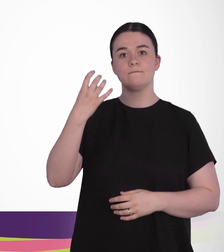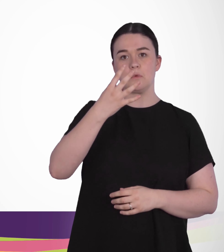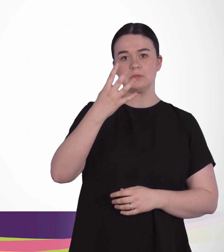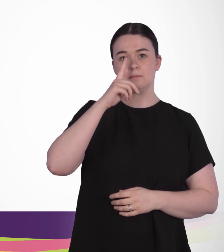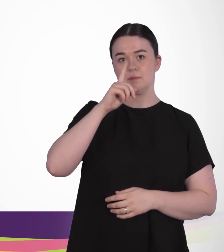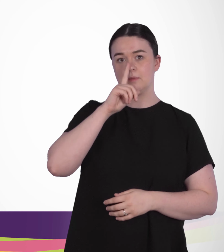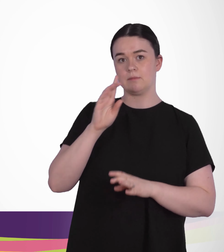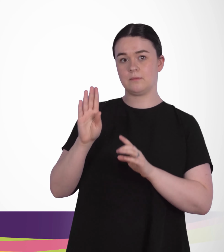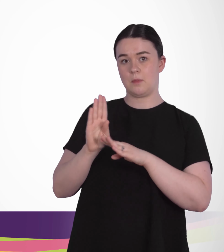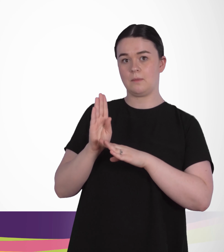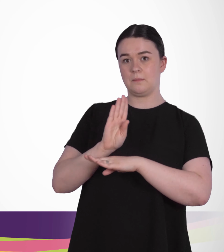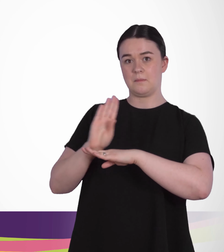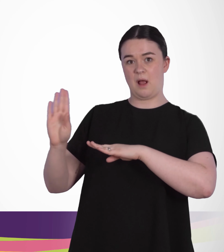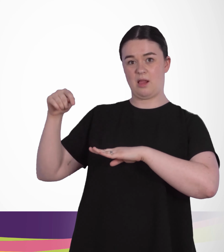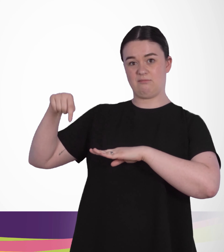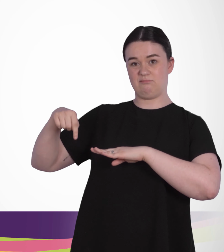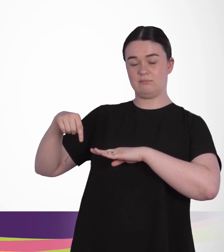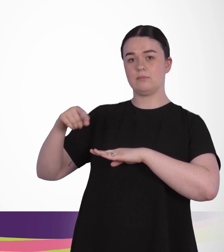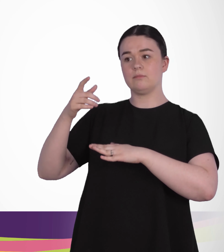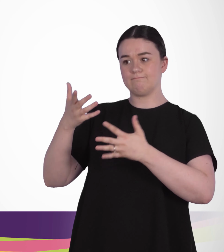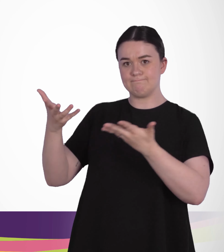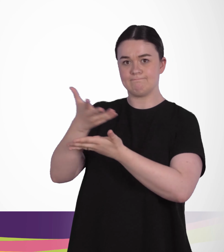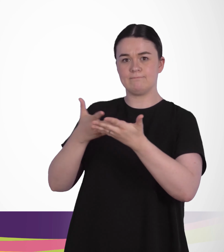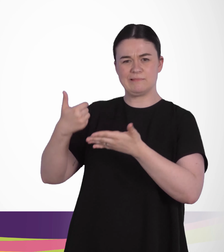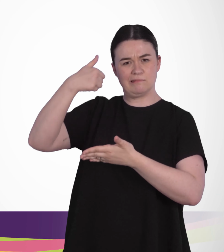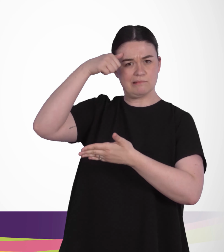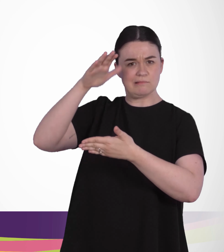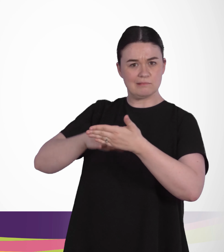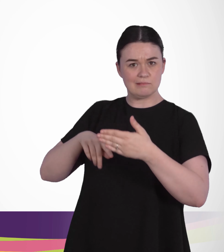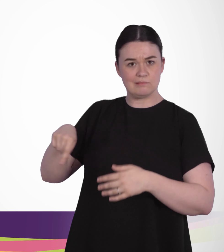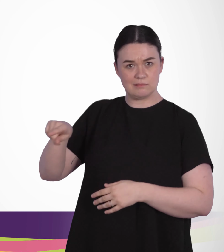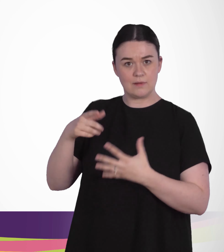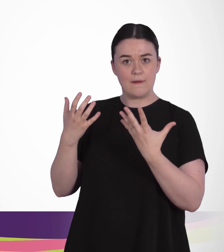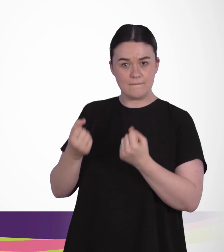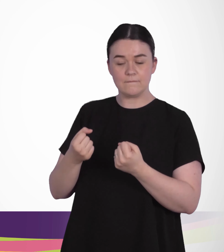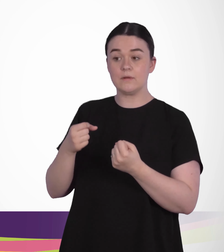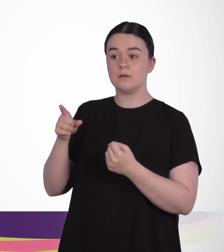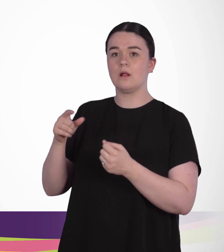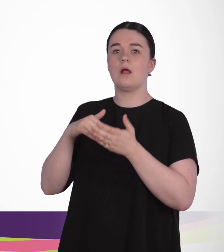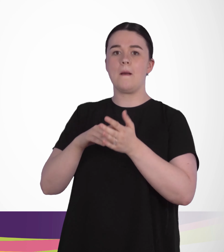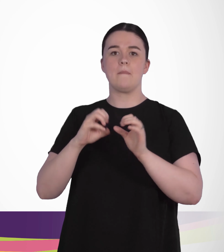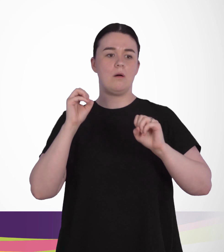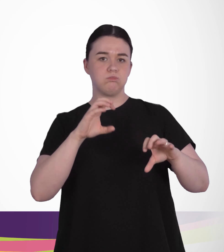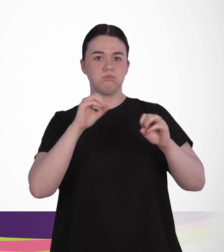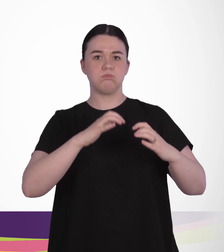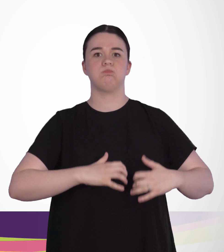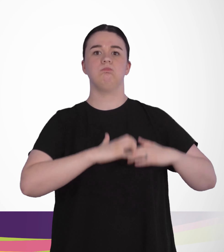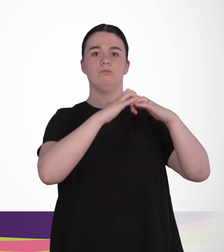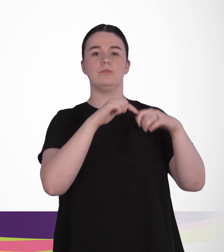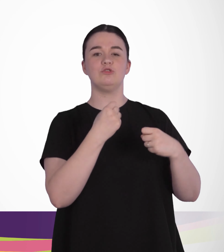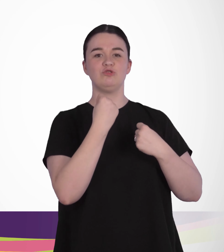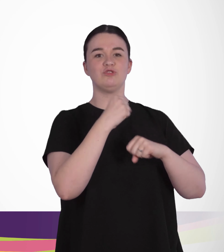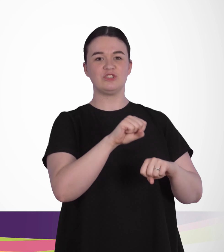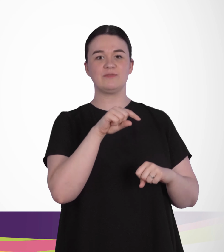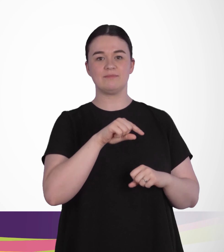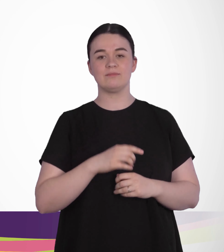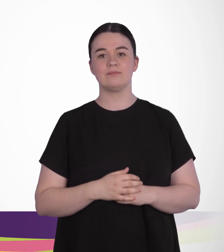a 14-member Advisory Panel of experts have helped inform the development of the Strategy.